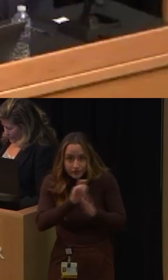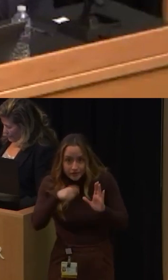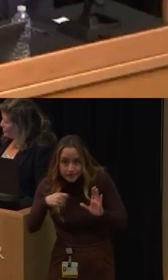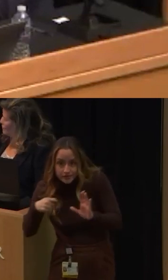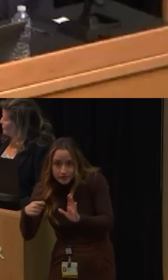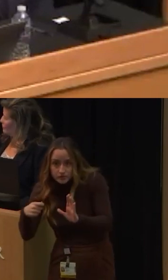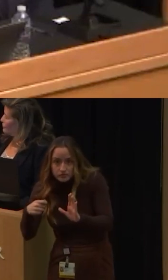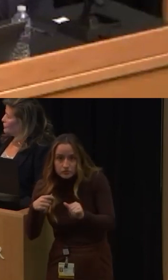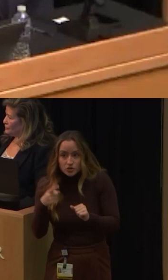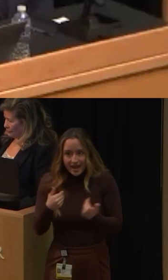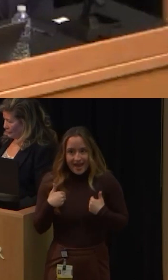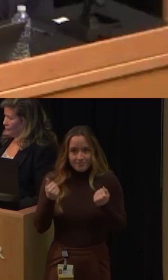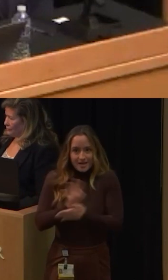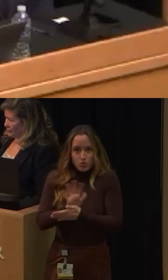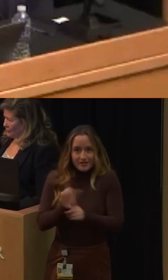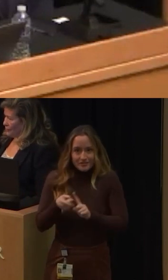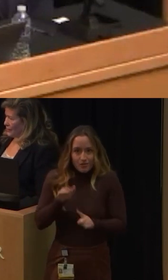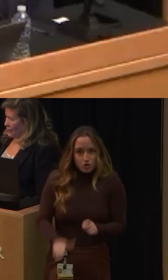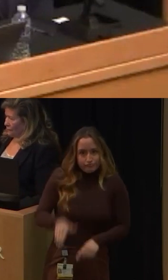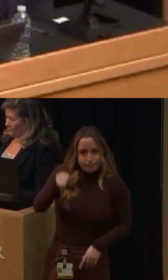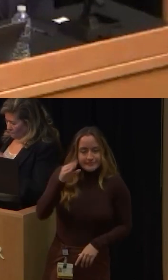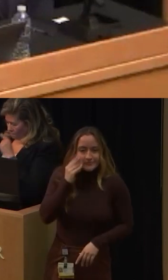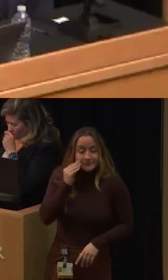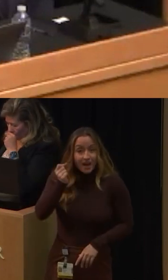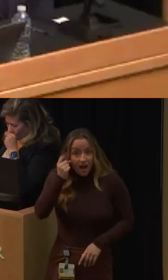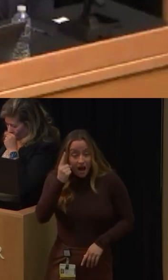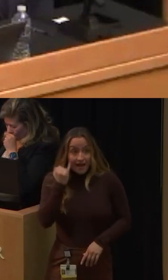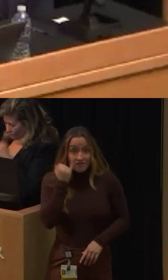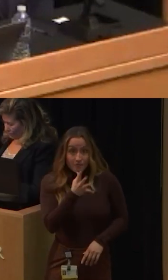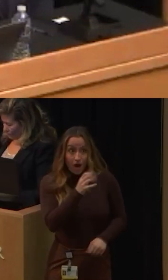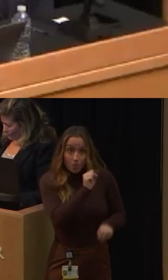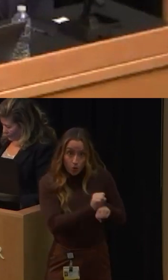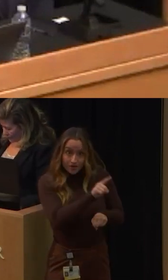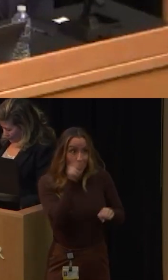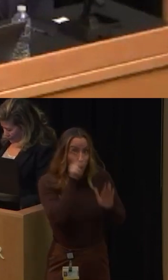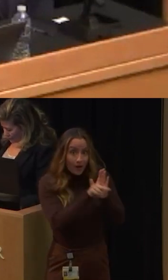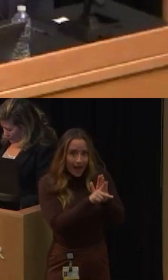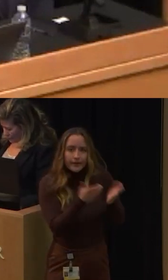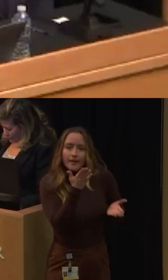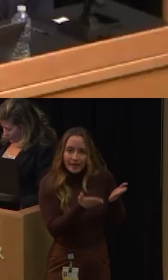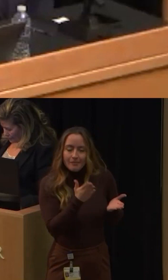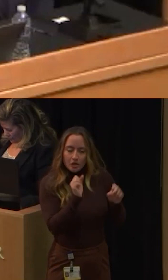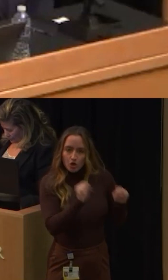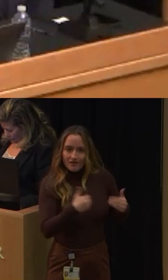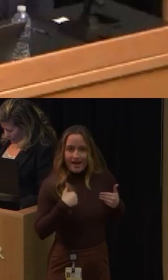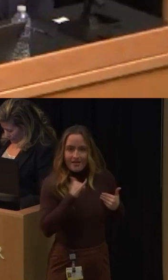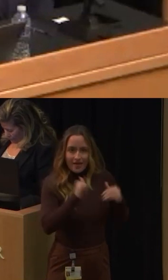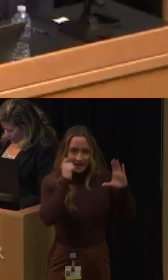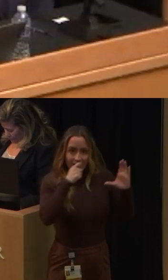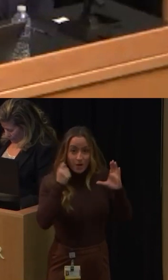she probably could have bought one instead of having that as a gift, but, you know, why do we need this RASE commission,